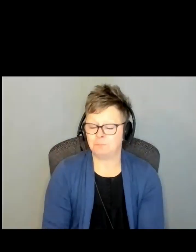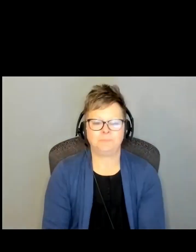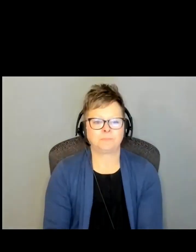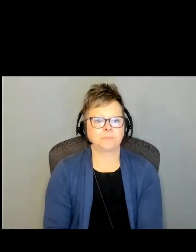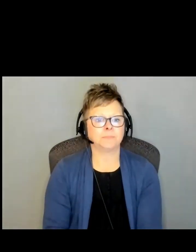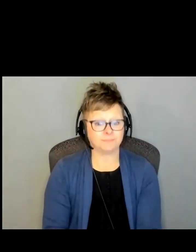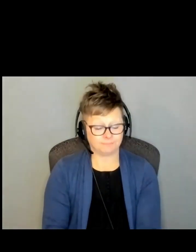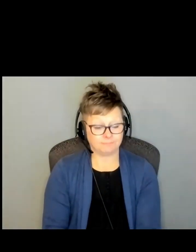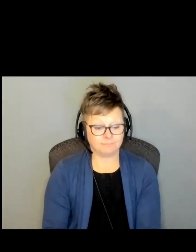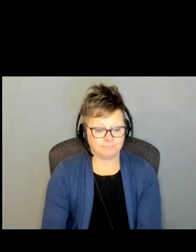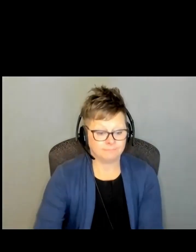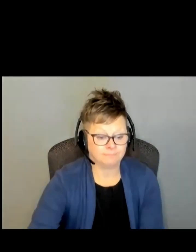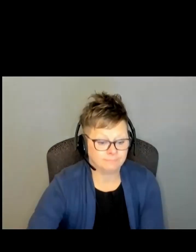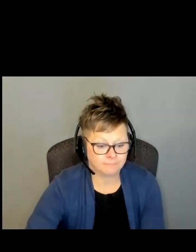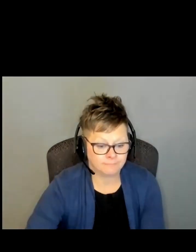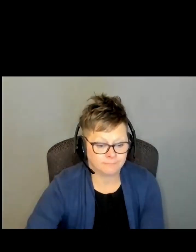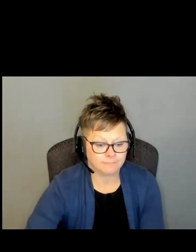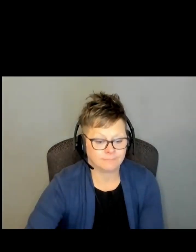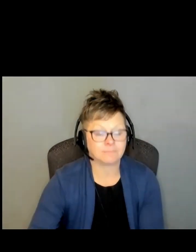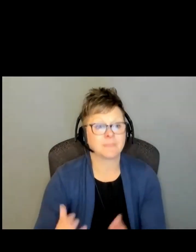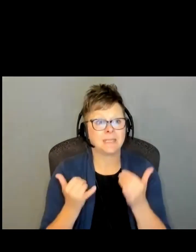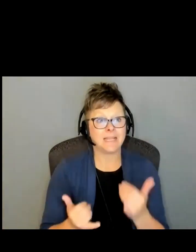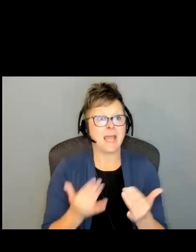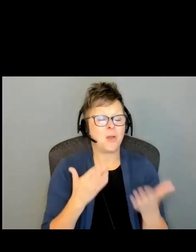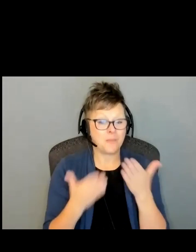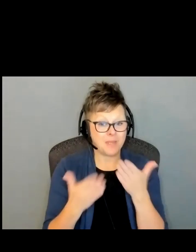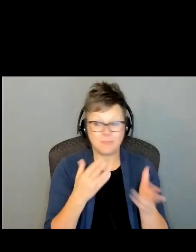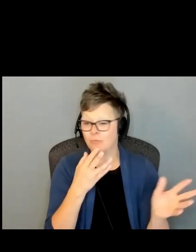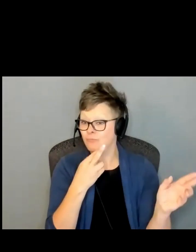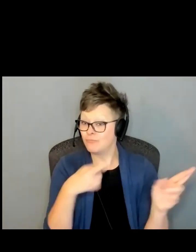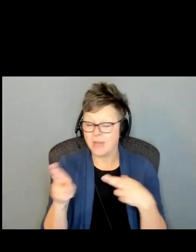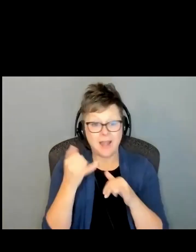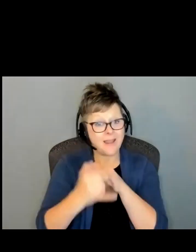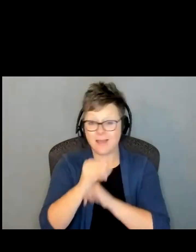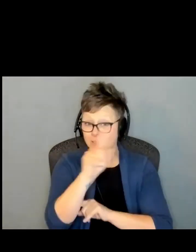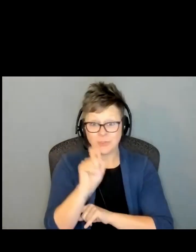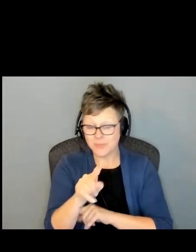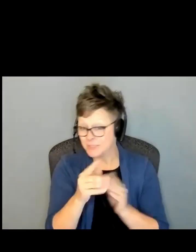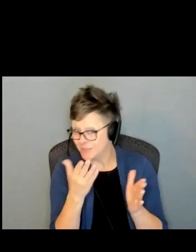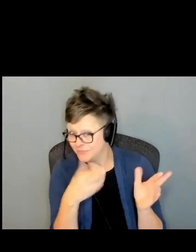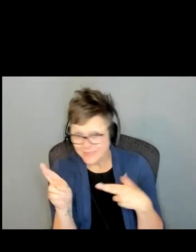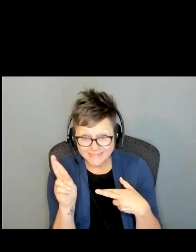Maybe, we feel ready for the last question of the panel?